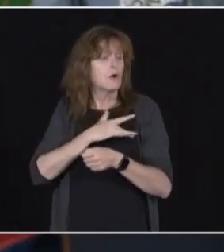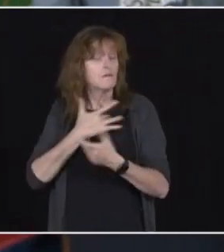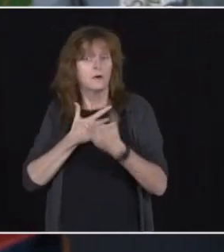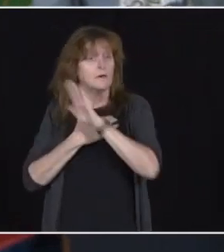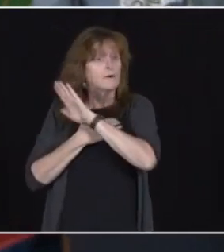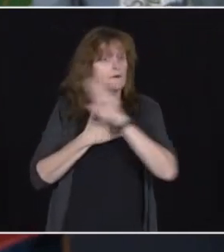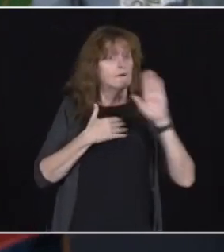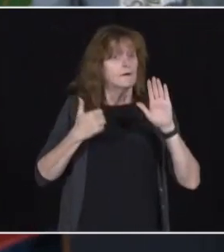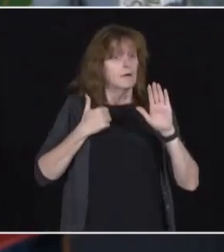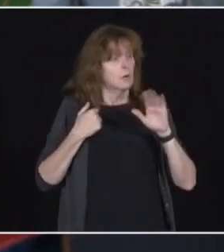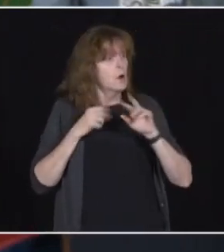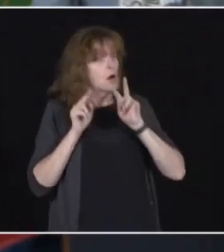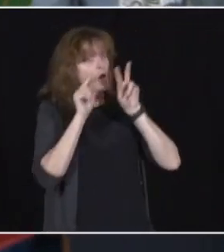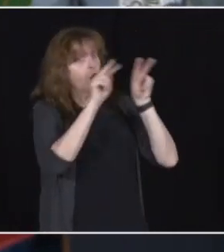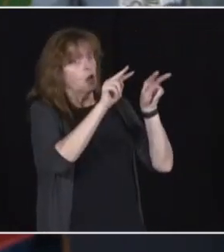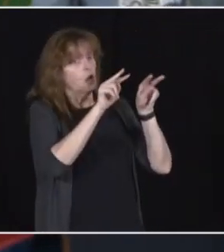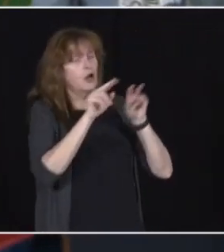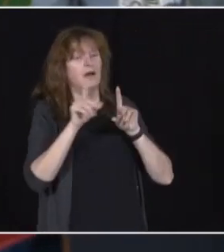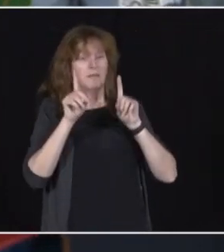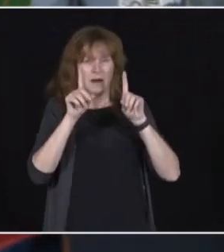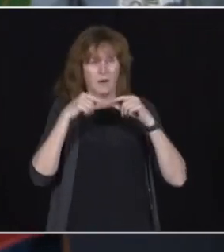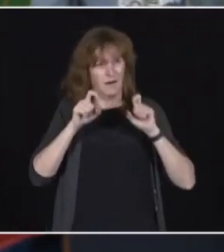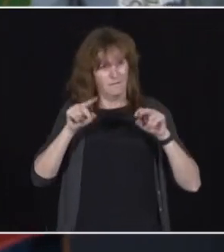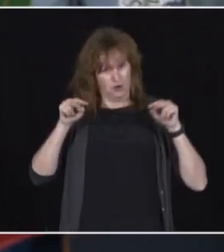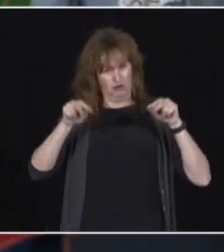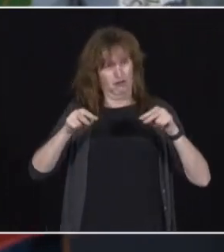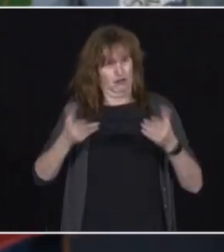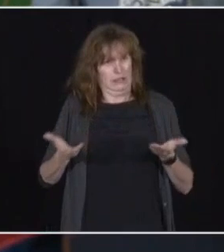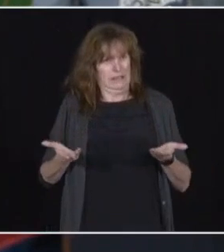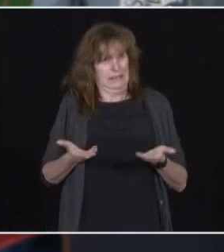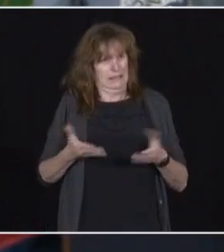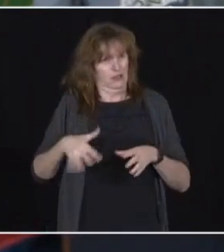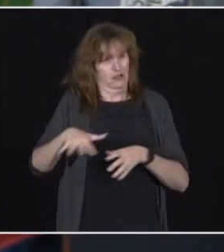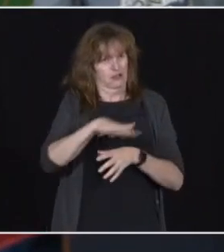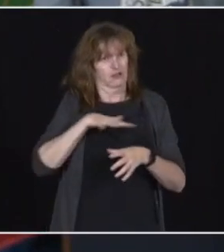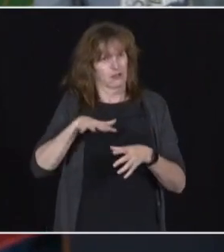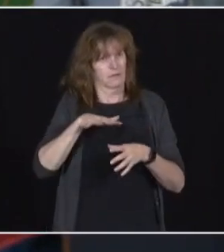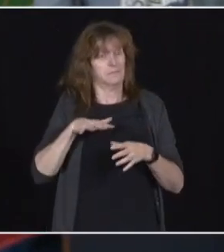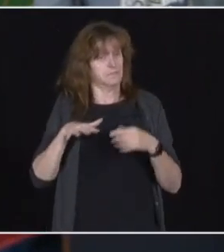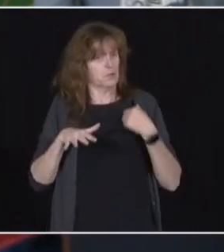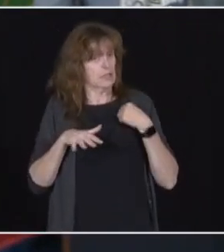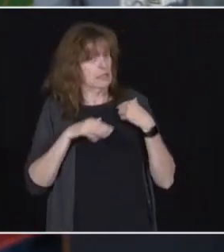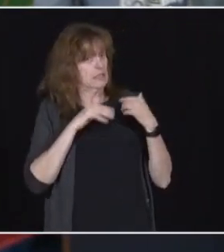occur at certain times. But, it really depends on the epidemiology of your province or your country.